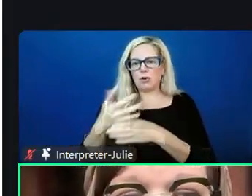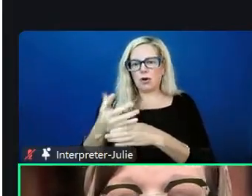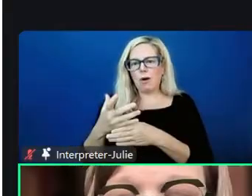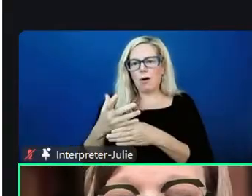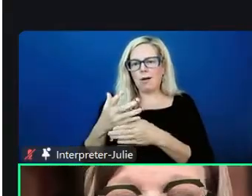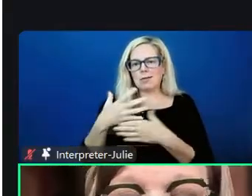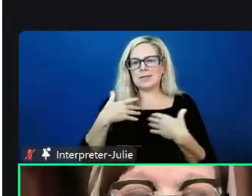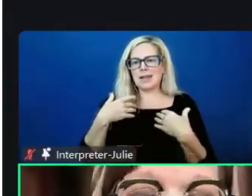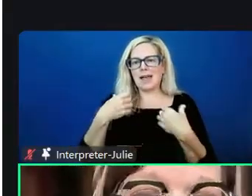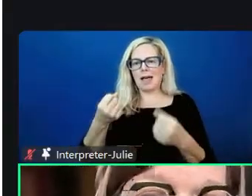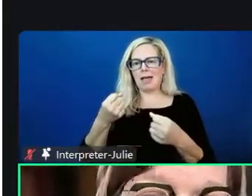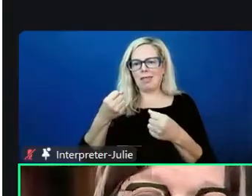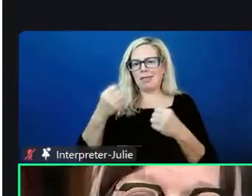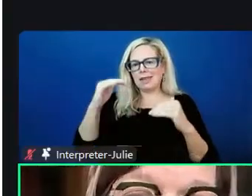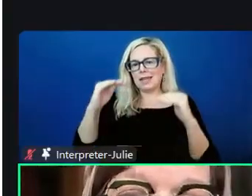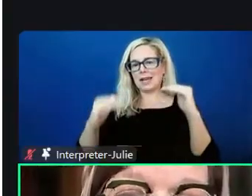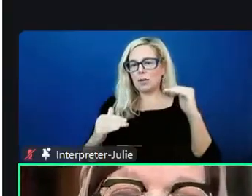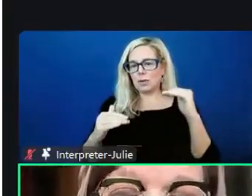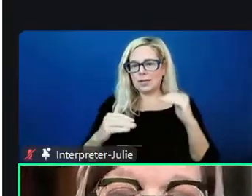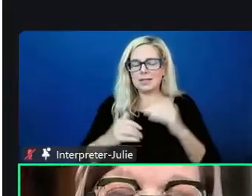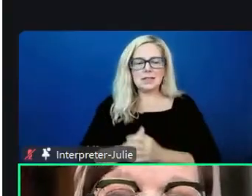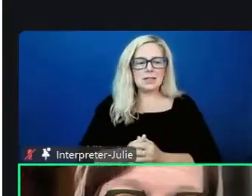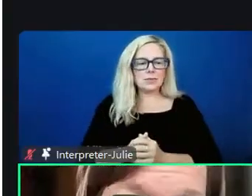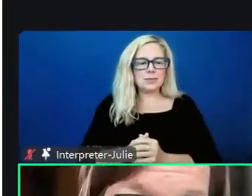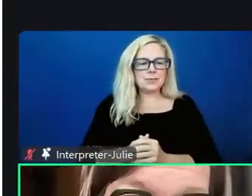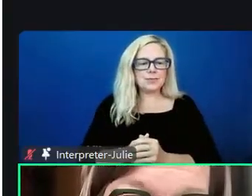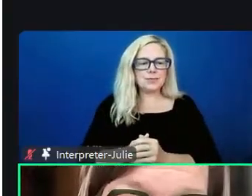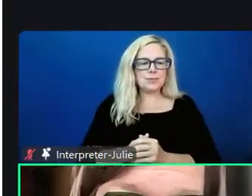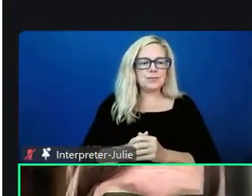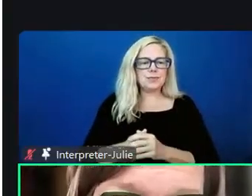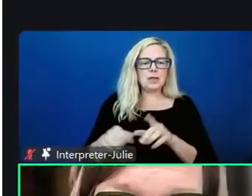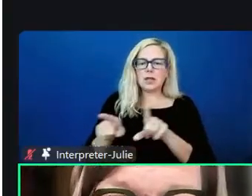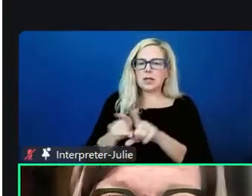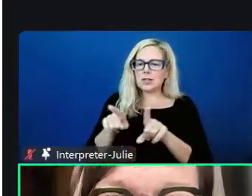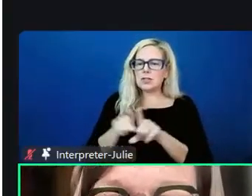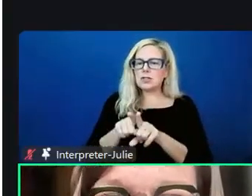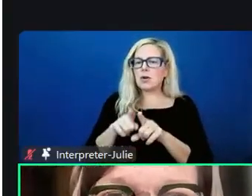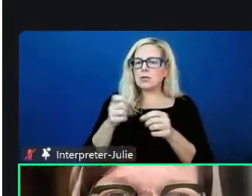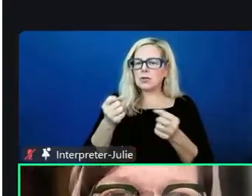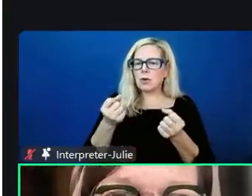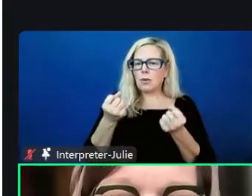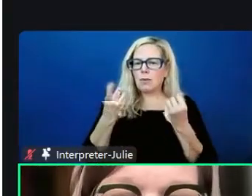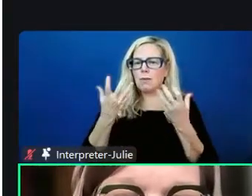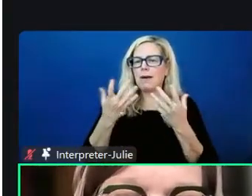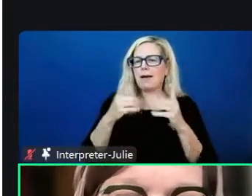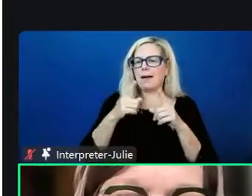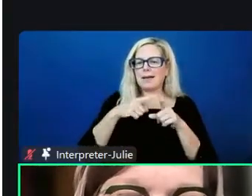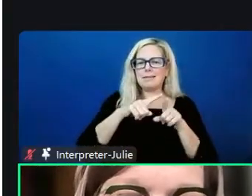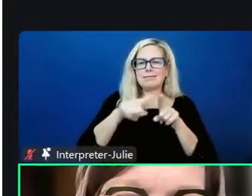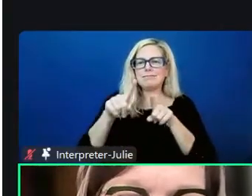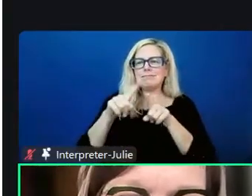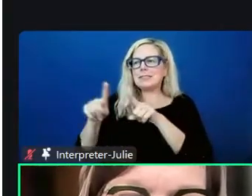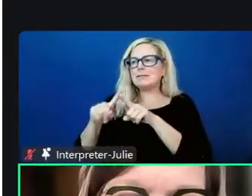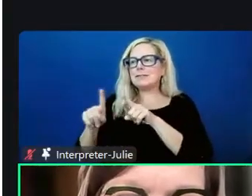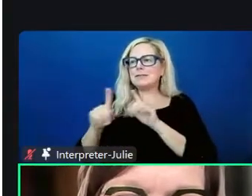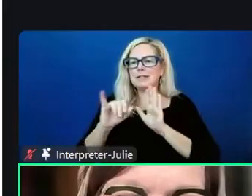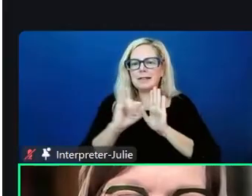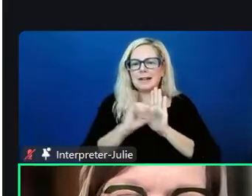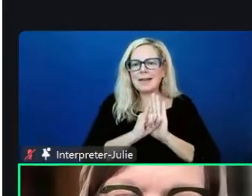There's also intersecting marginalized identities to compound disparities. So if you are disabled,